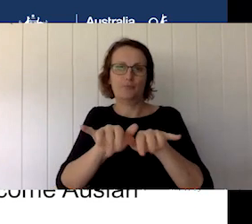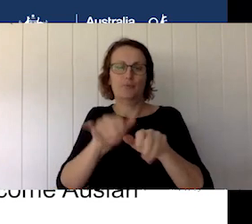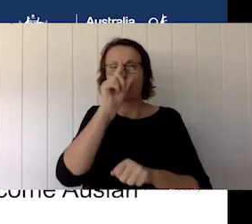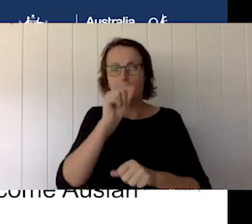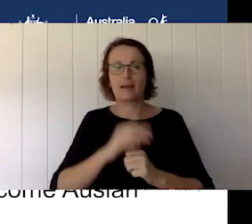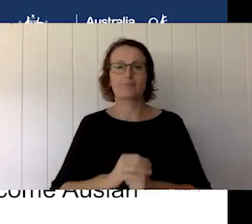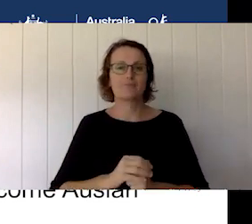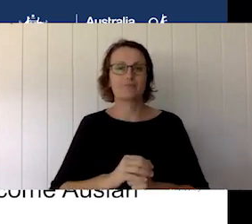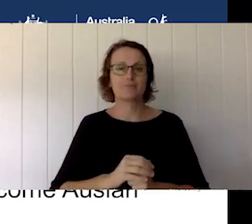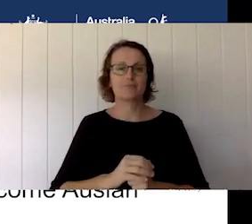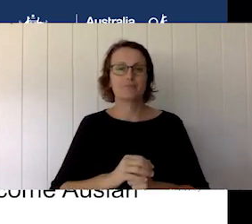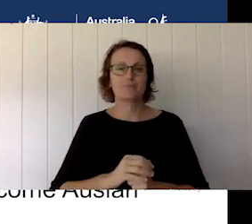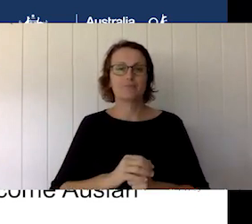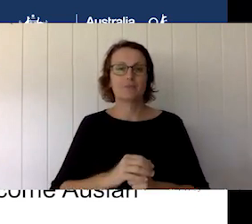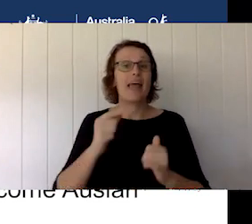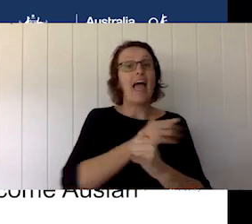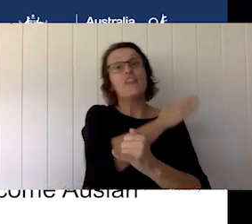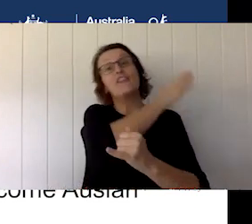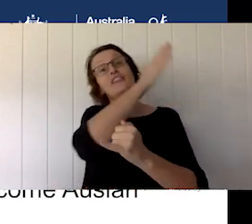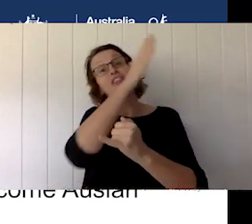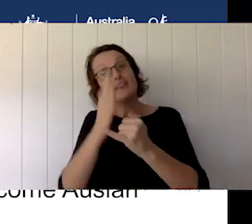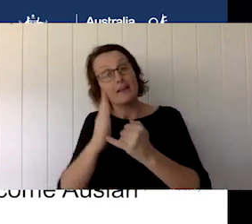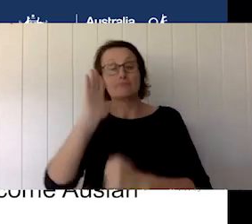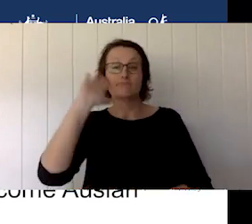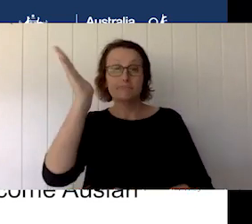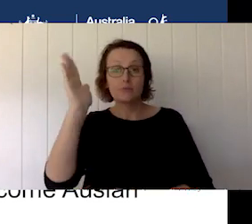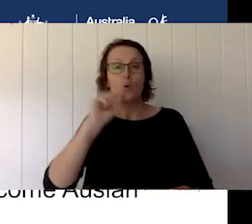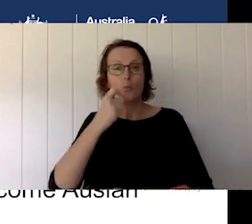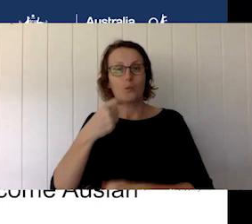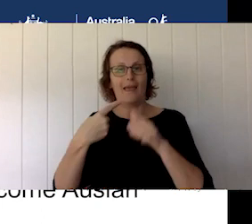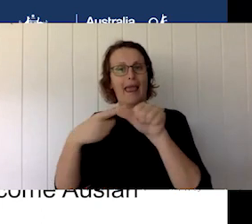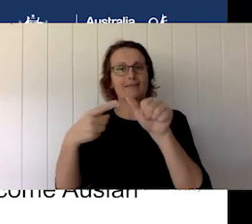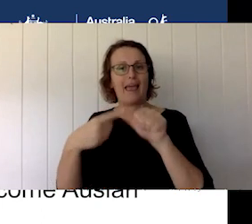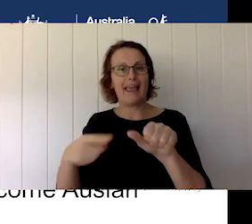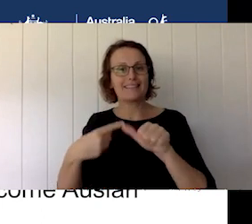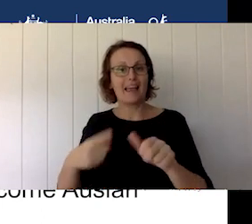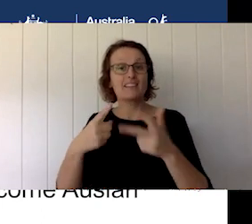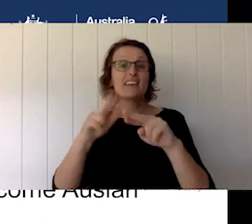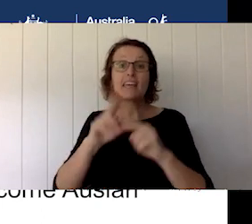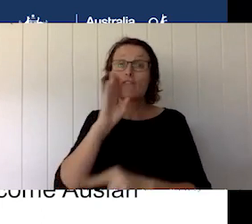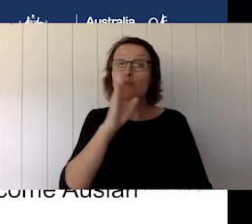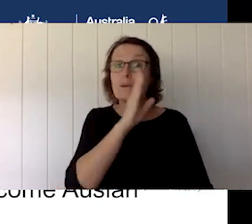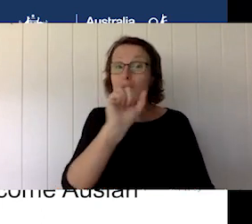We will be answering these questions at the end of Daniel's session and, if we don't get to your question and it's urgent, please send us an email